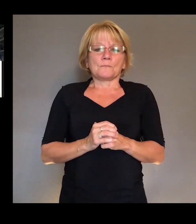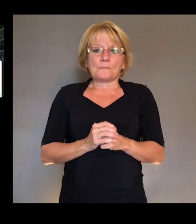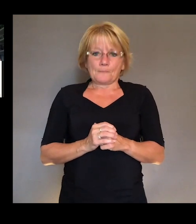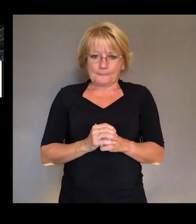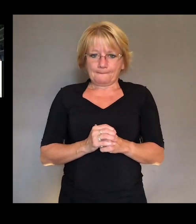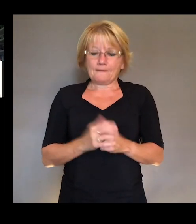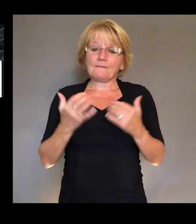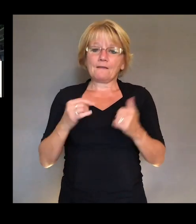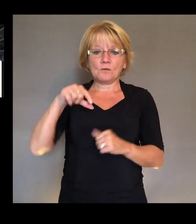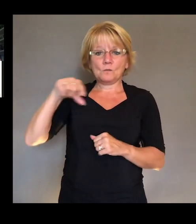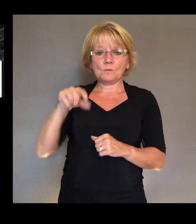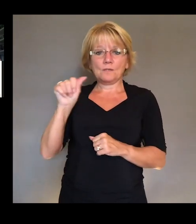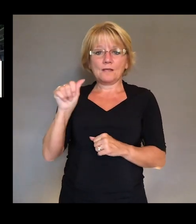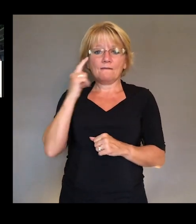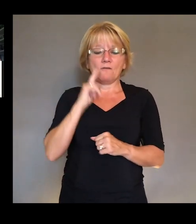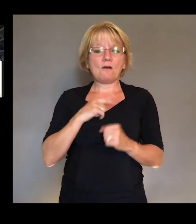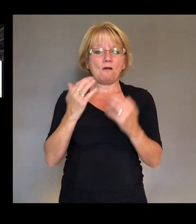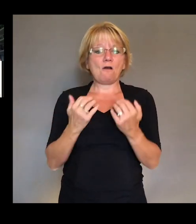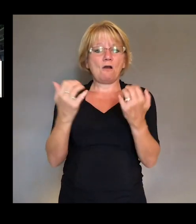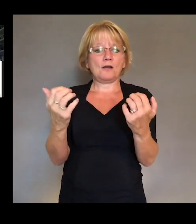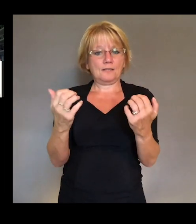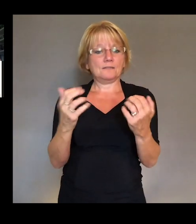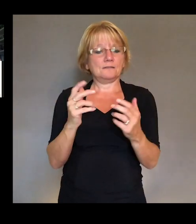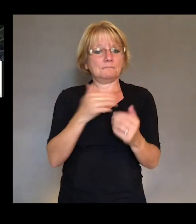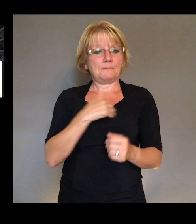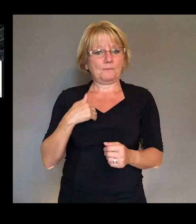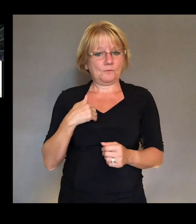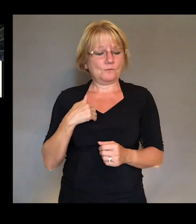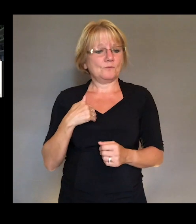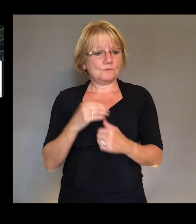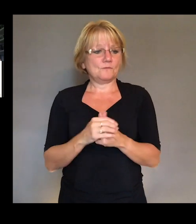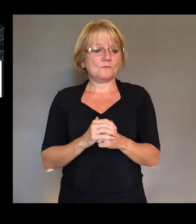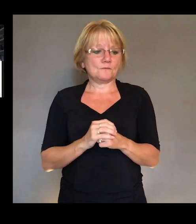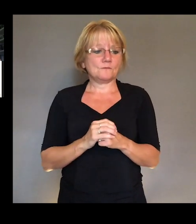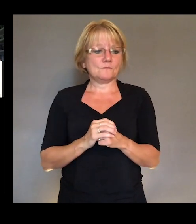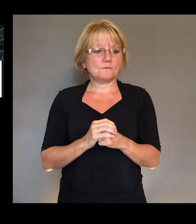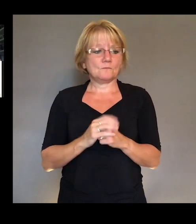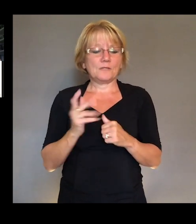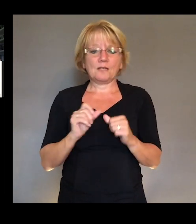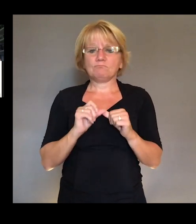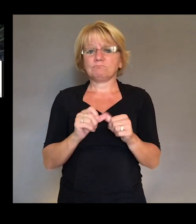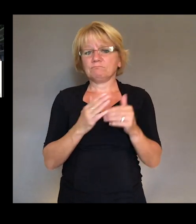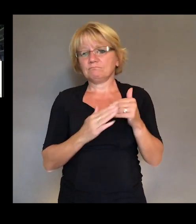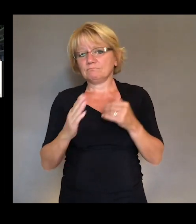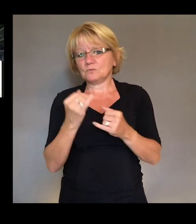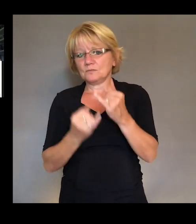for our Q&A for our audience. Then we can kind of do that for the remainder here.